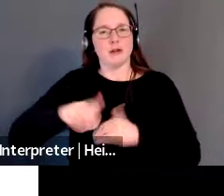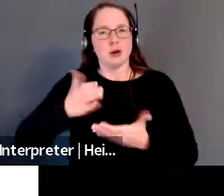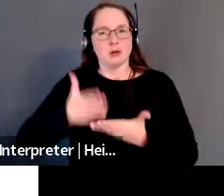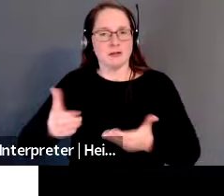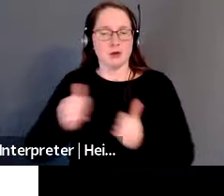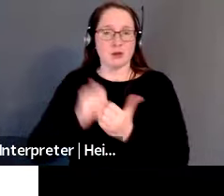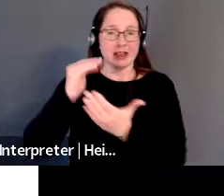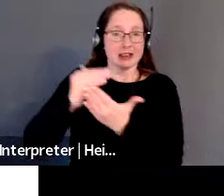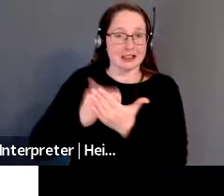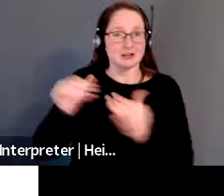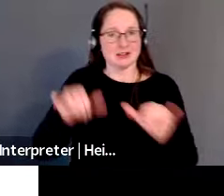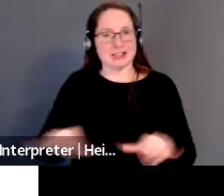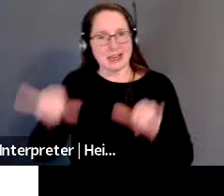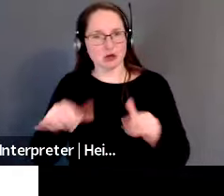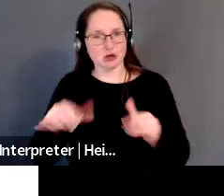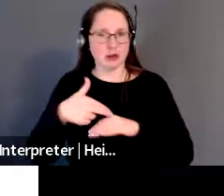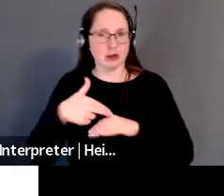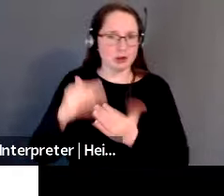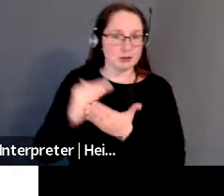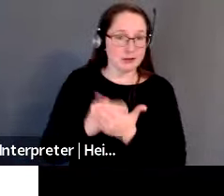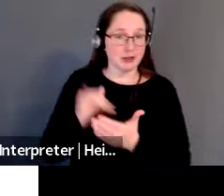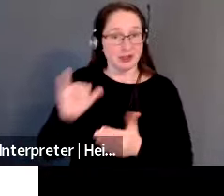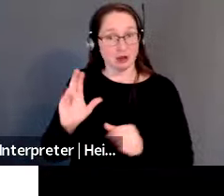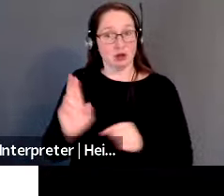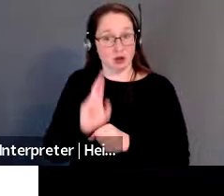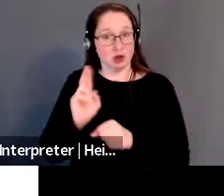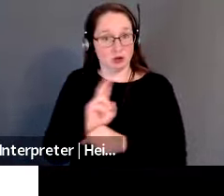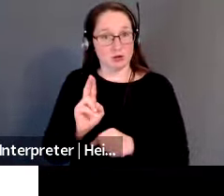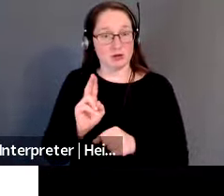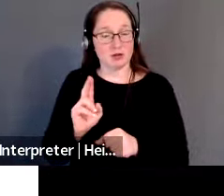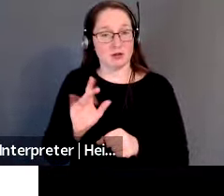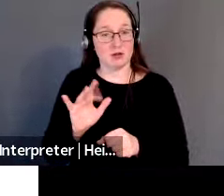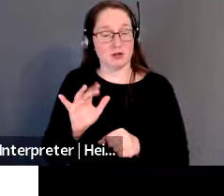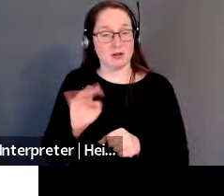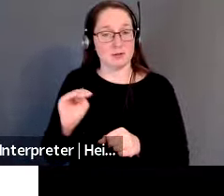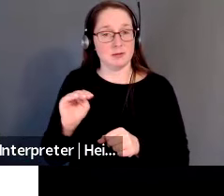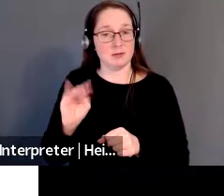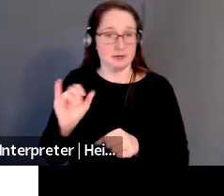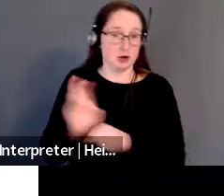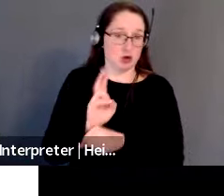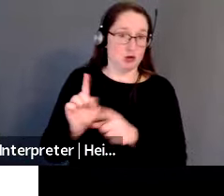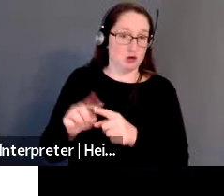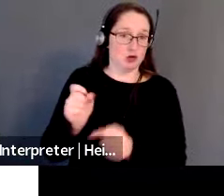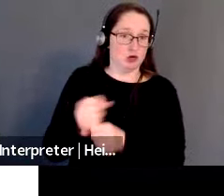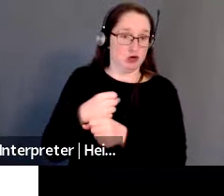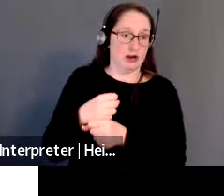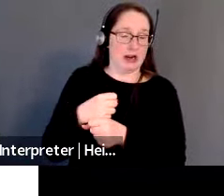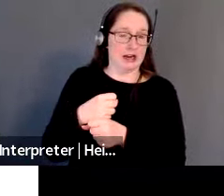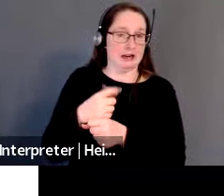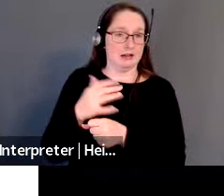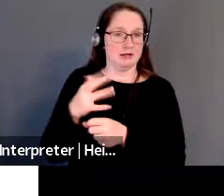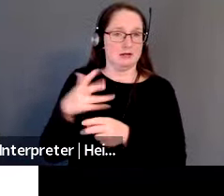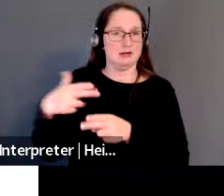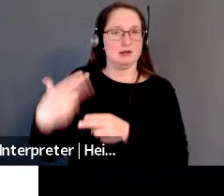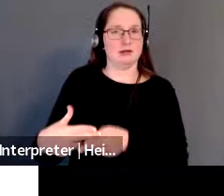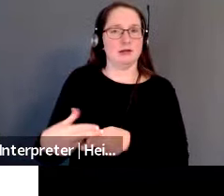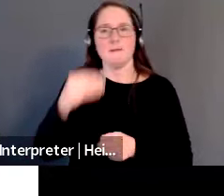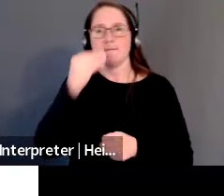of standard reference materials, which is used to create what they call a food matrix.